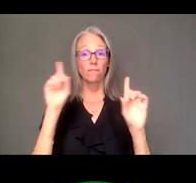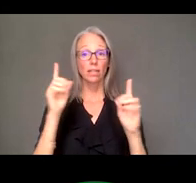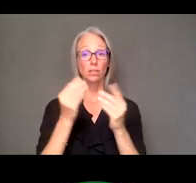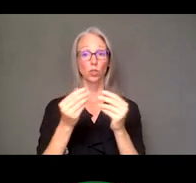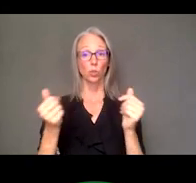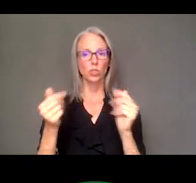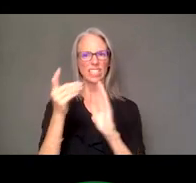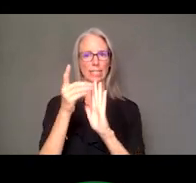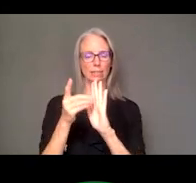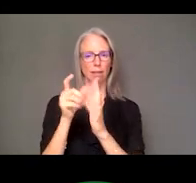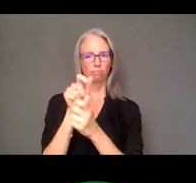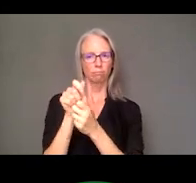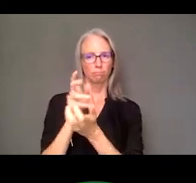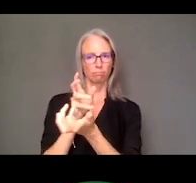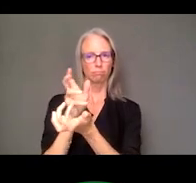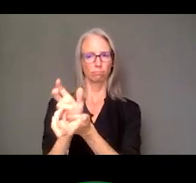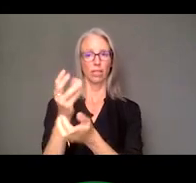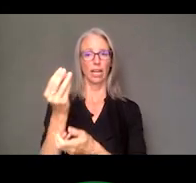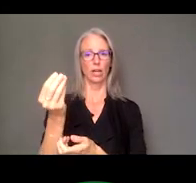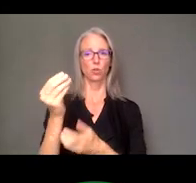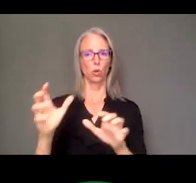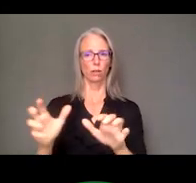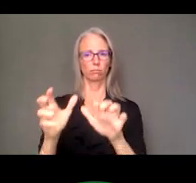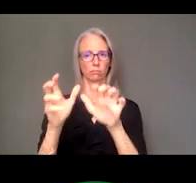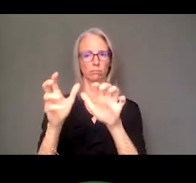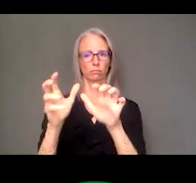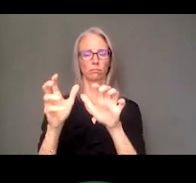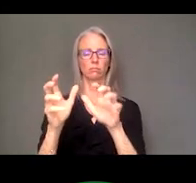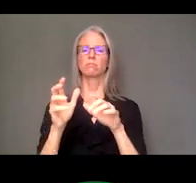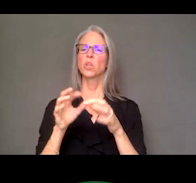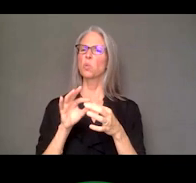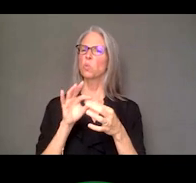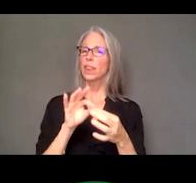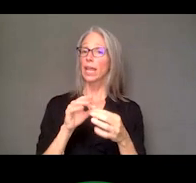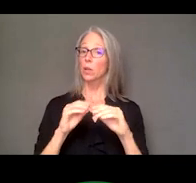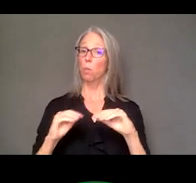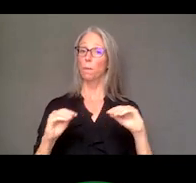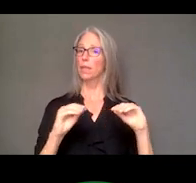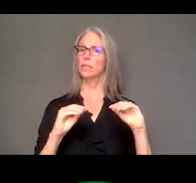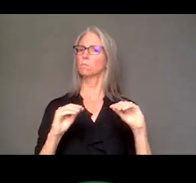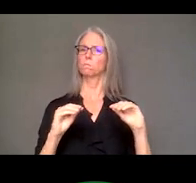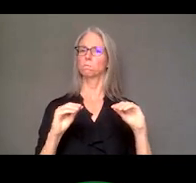It's not just about mobility, but in name, but about enabling experiences. With Gatus.